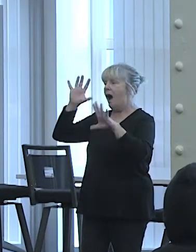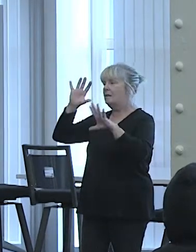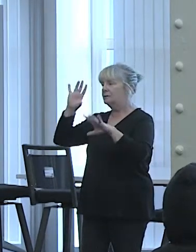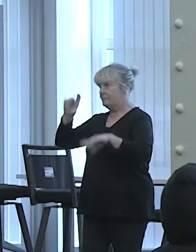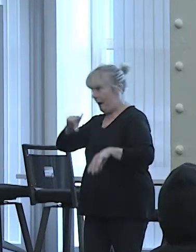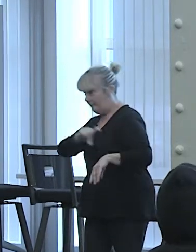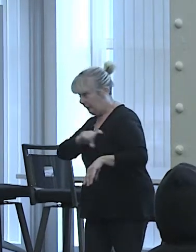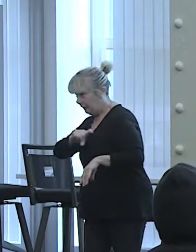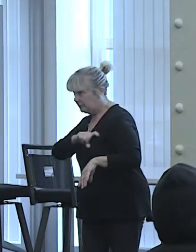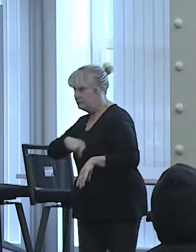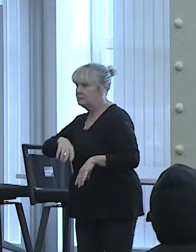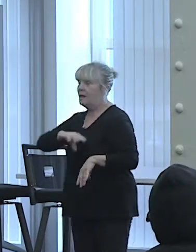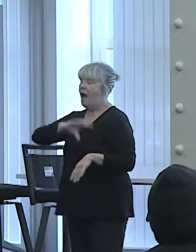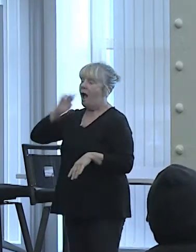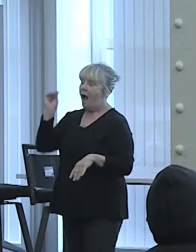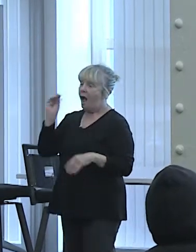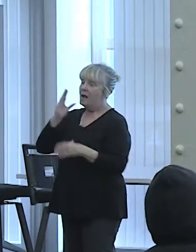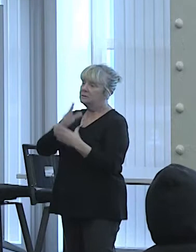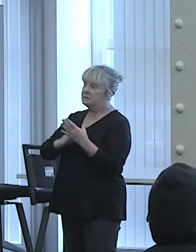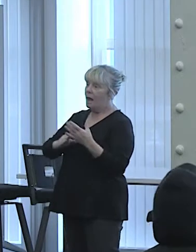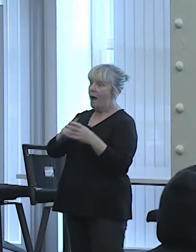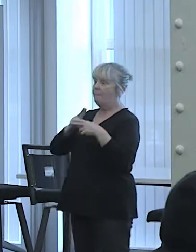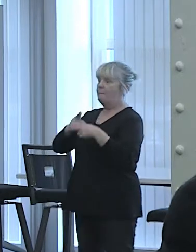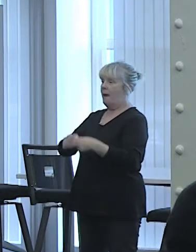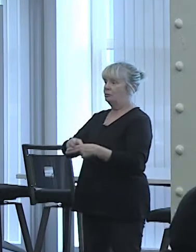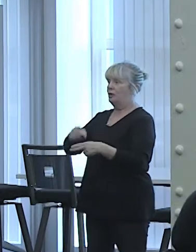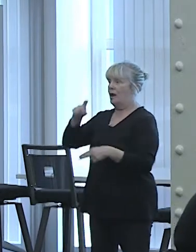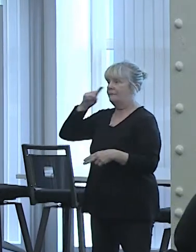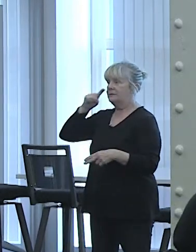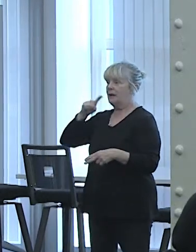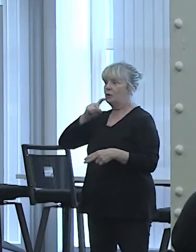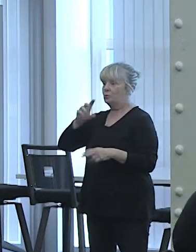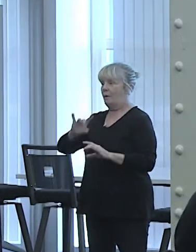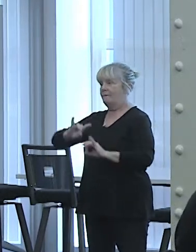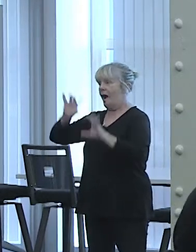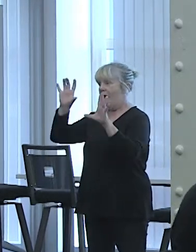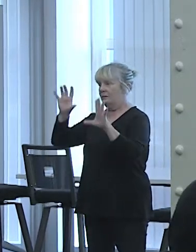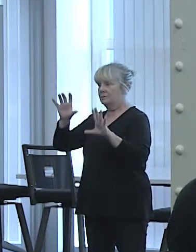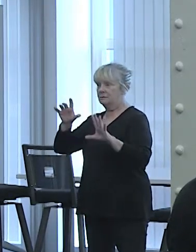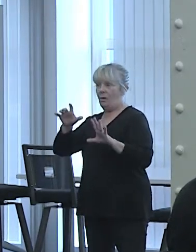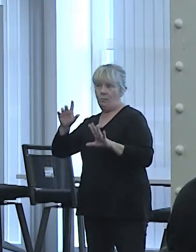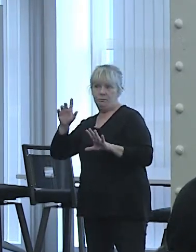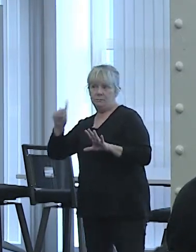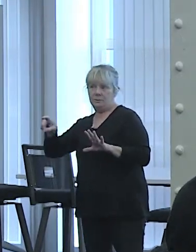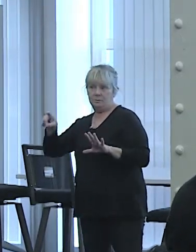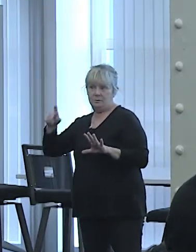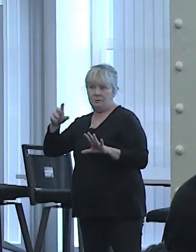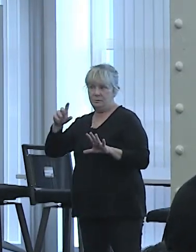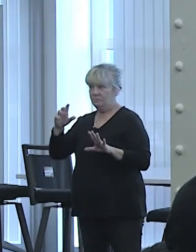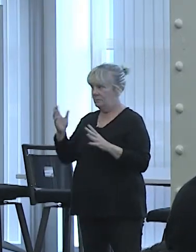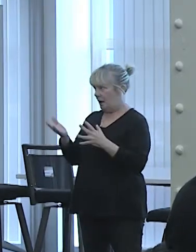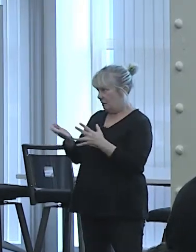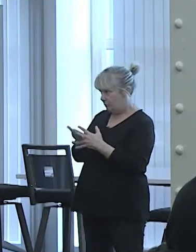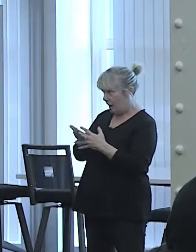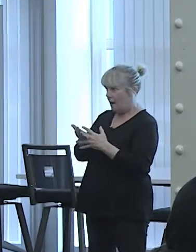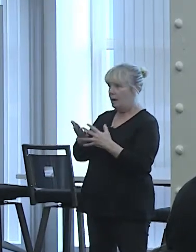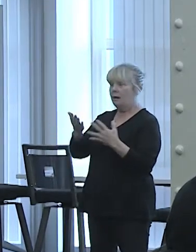some mentions of sexual violence, so that you can know that now. If you feel the need to take a break, again, you can feel free to come in and out of this room.